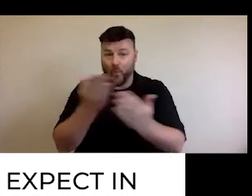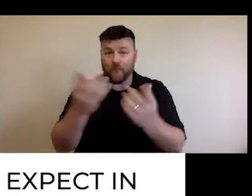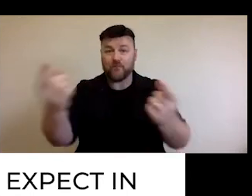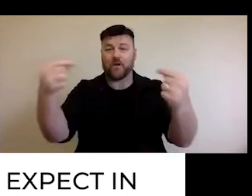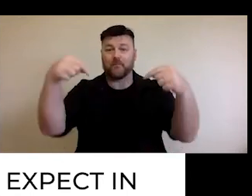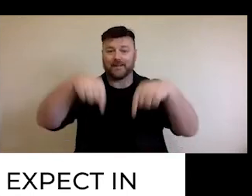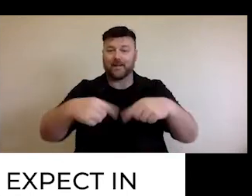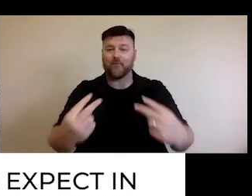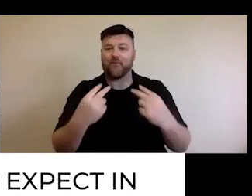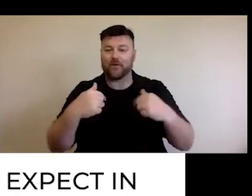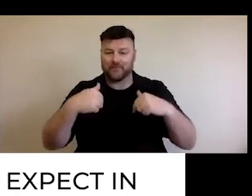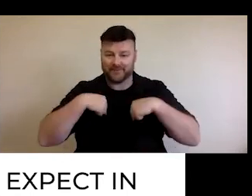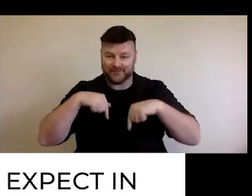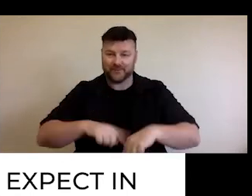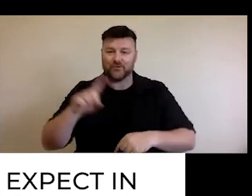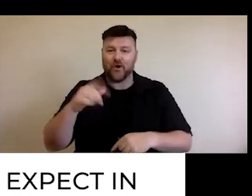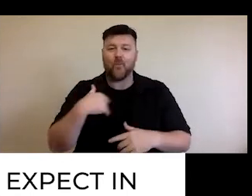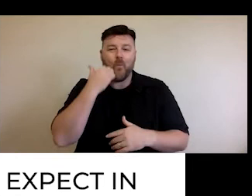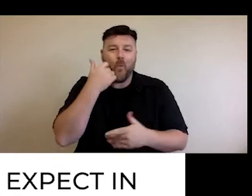you've got a nice, warm cup of tea and you're ready to settle in to a